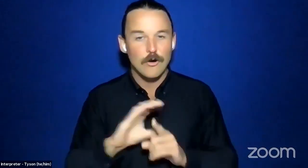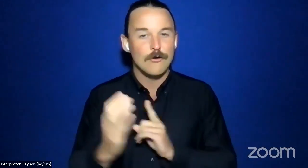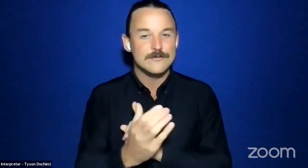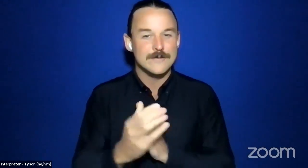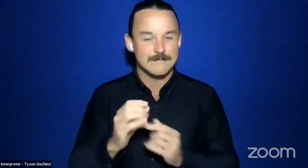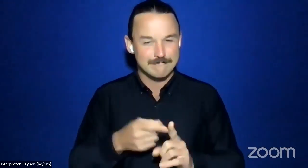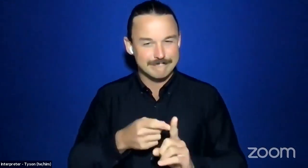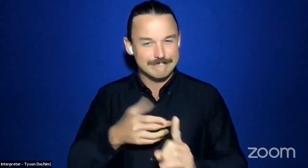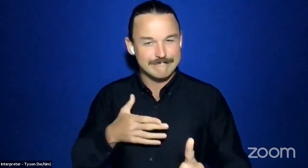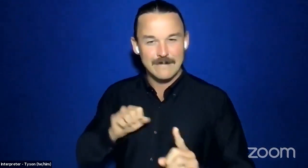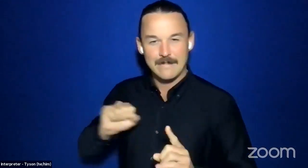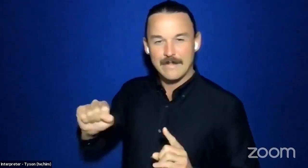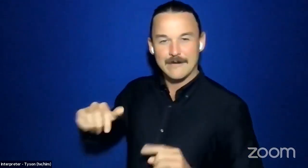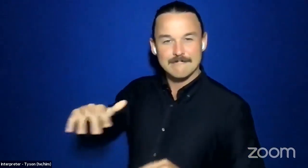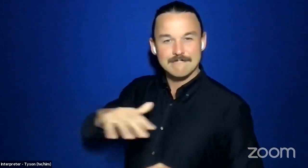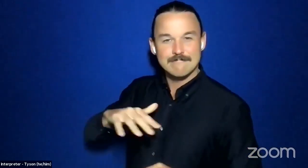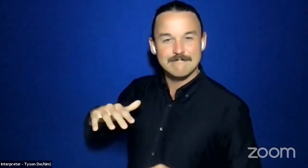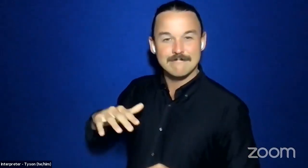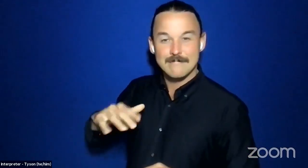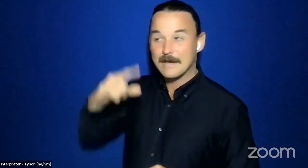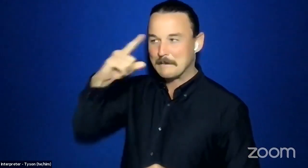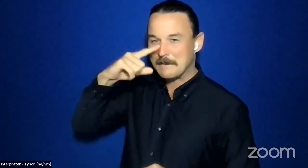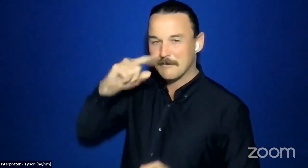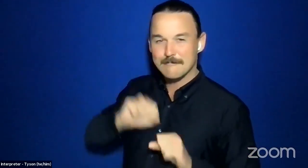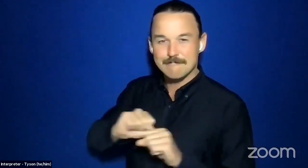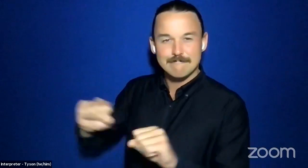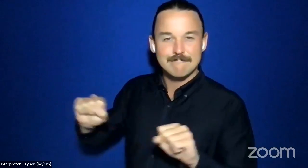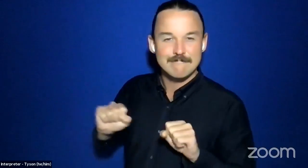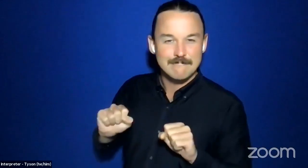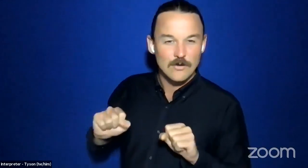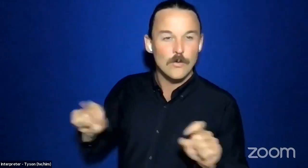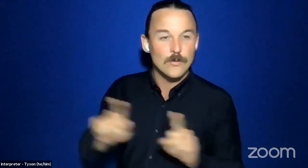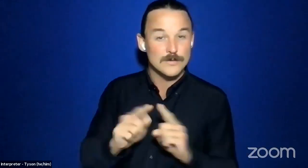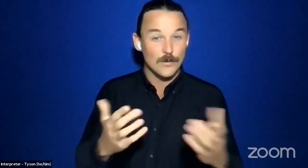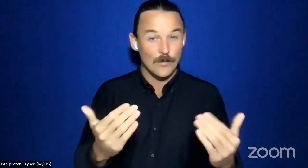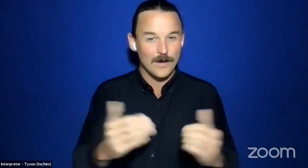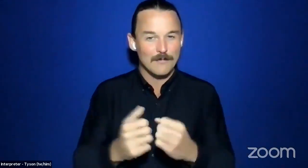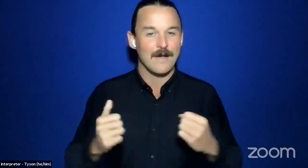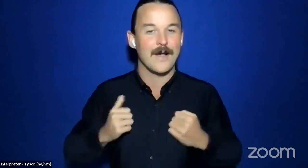the welcoming you to the culture that is particularly this place, and people, and we this place, and people. And we also are welcome you to our